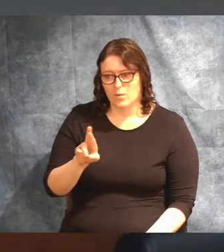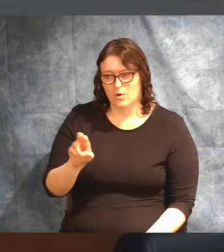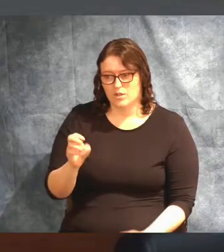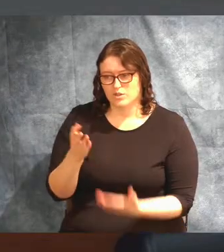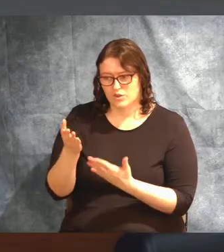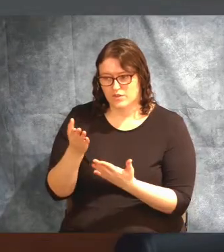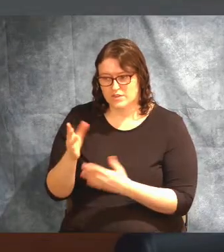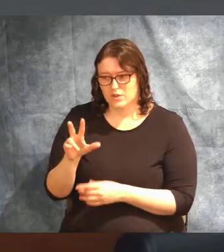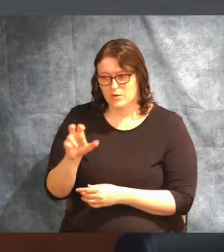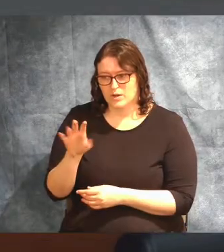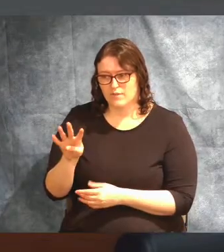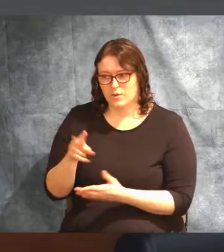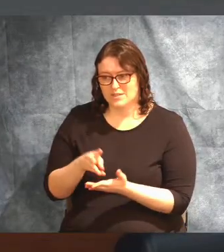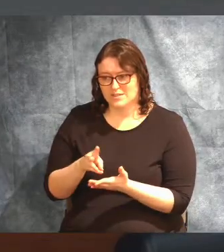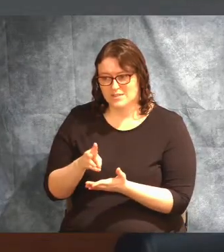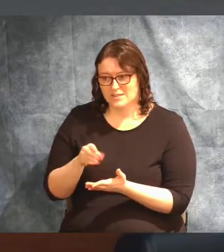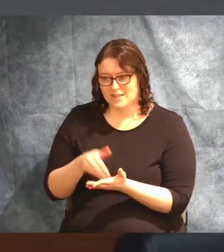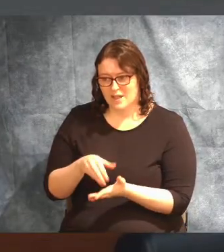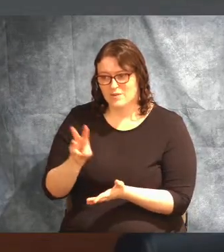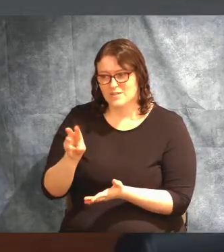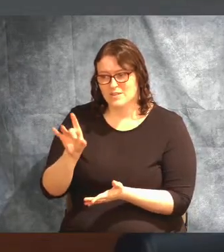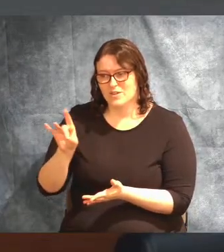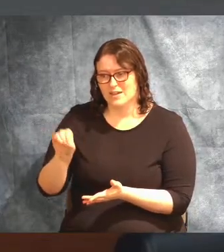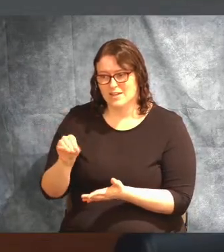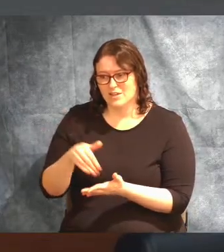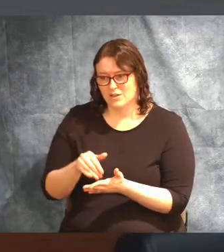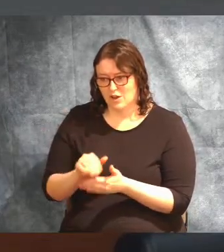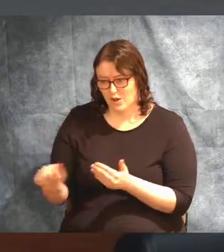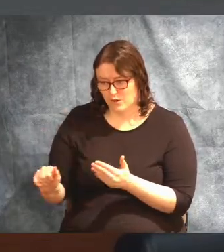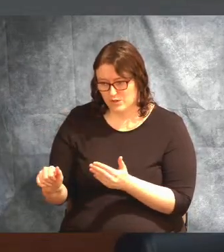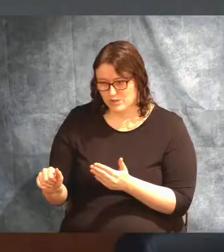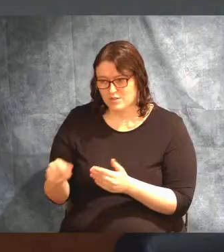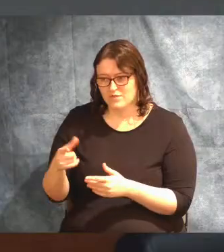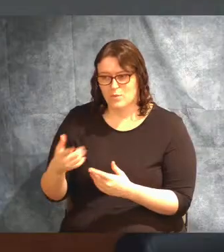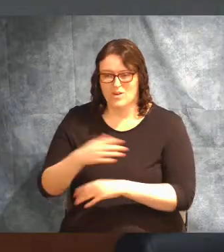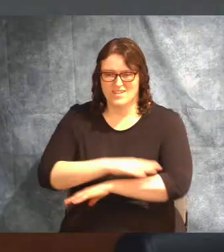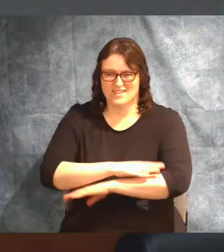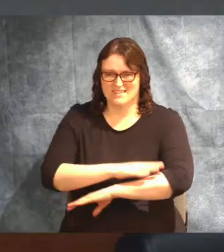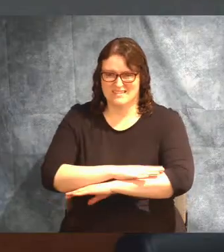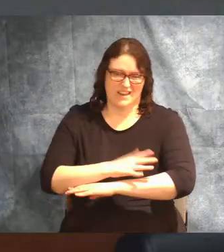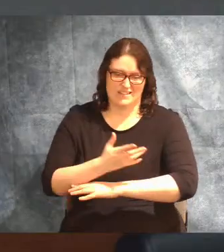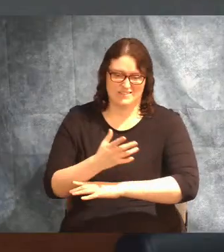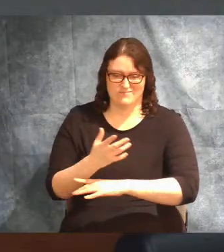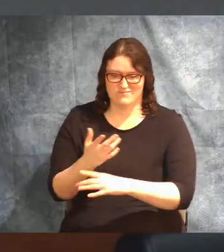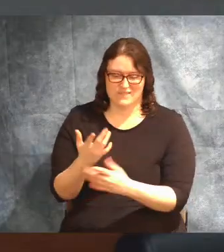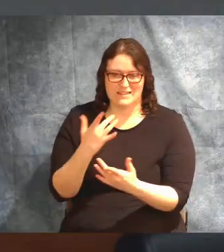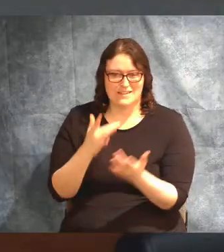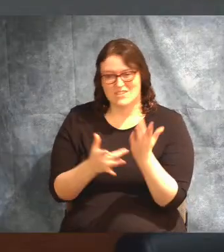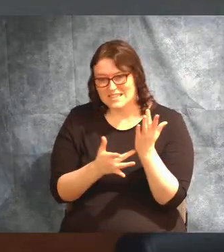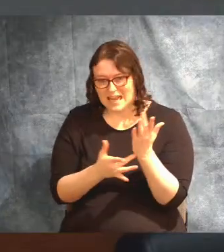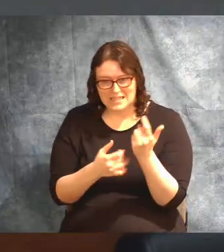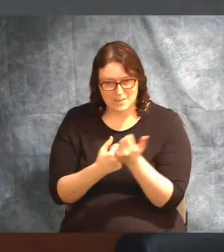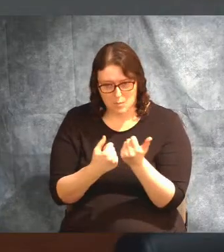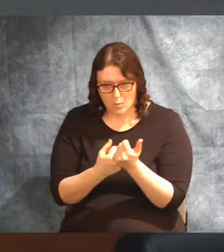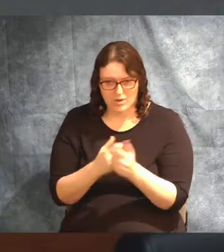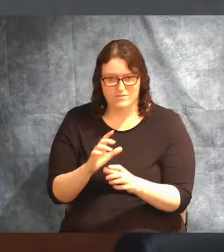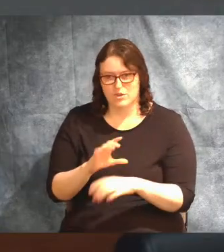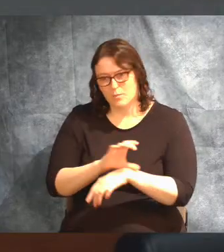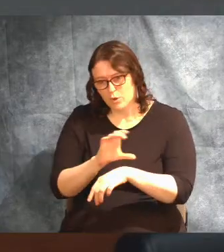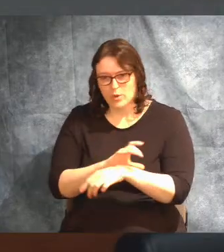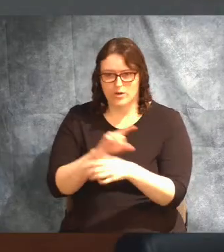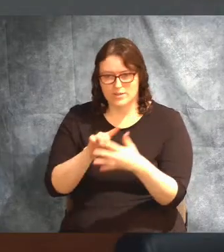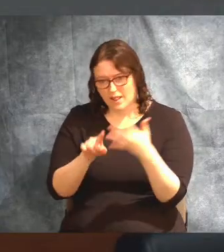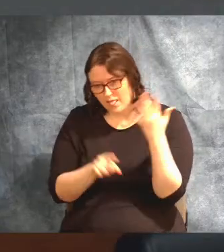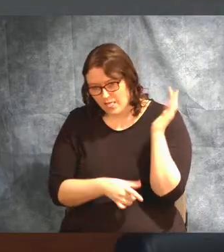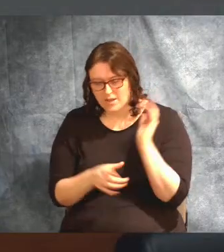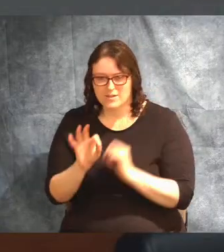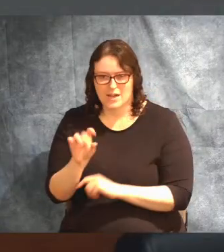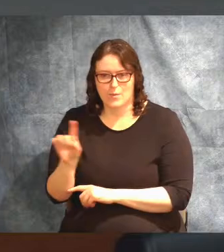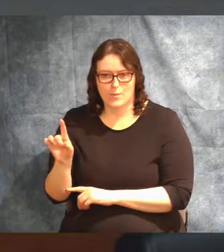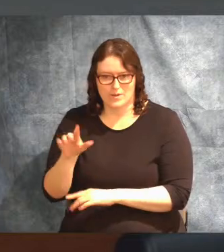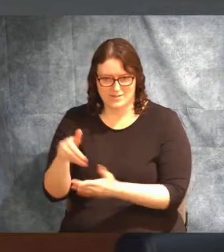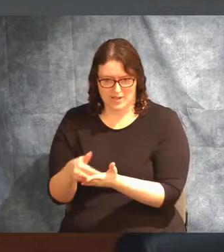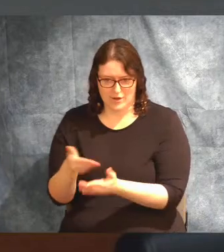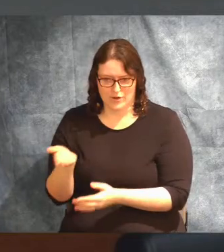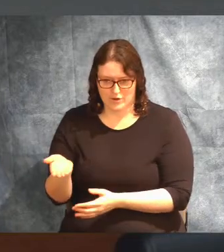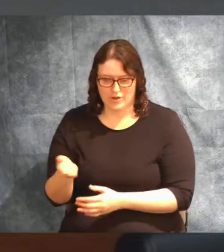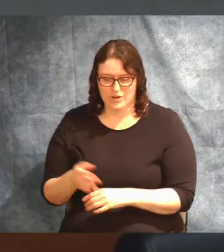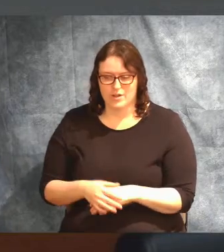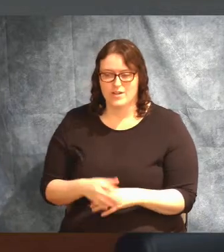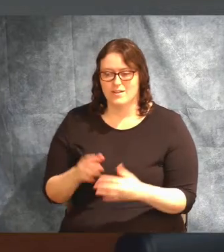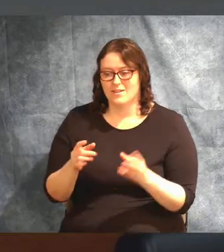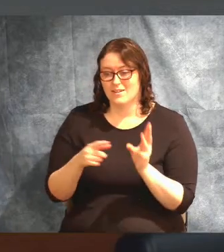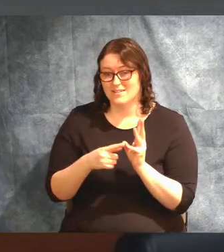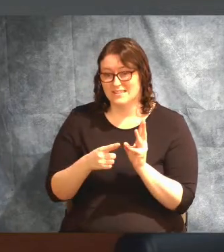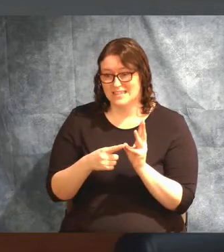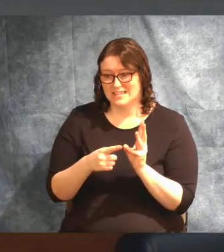for $346,680. This is for desktop technology support at the 911 center. and by number six is